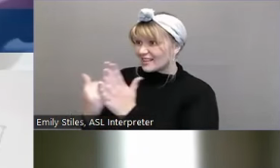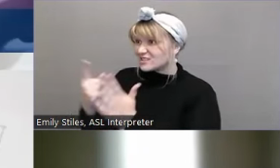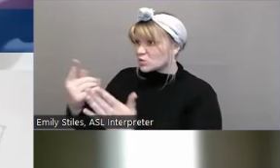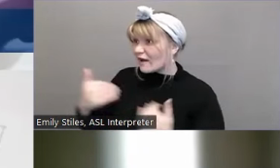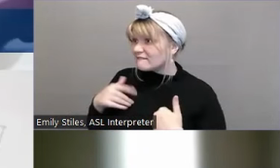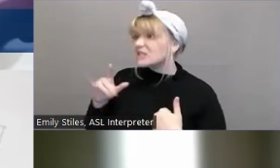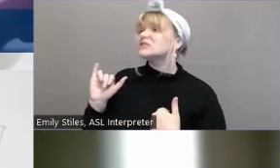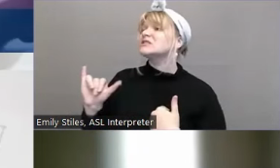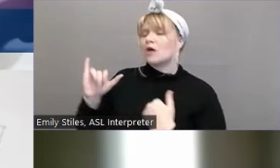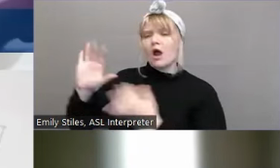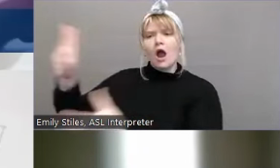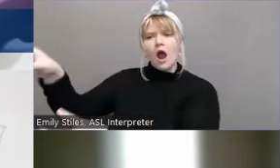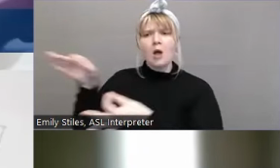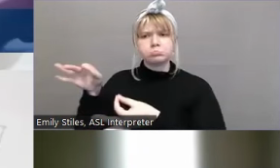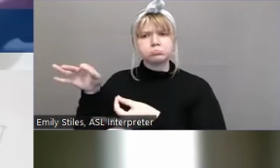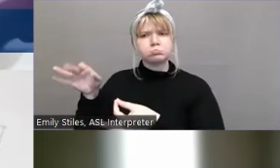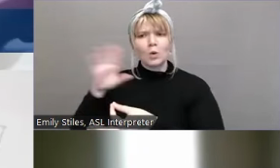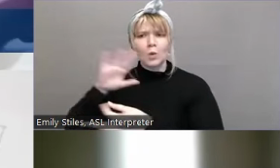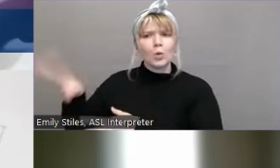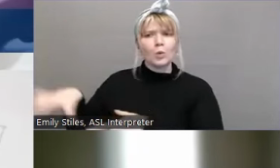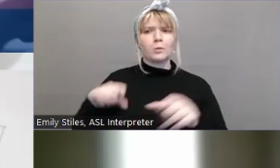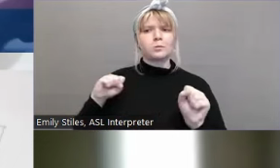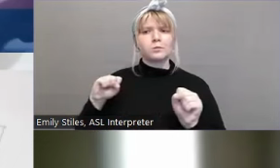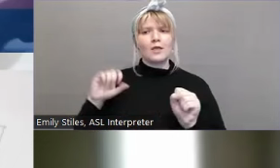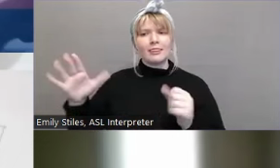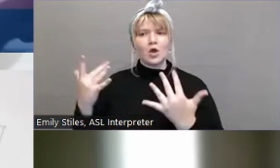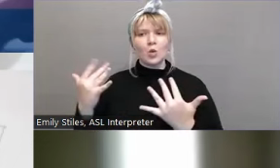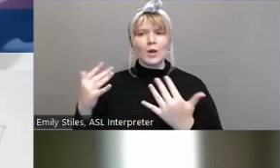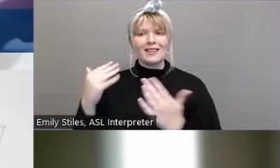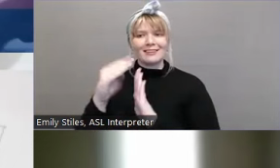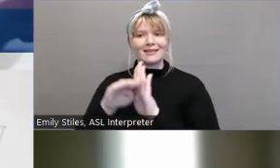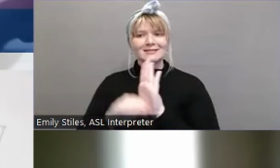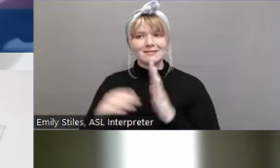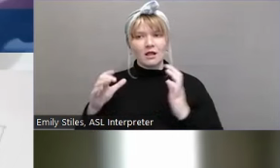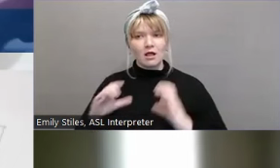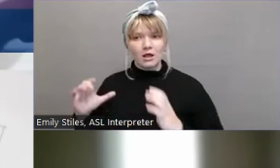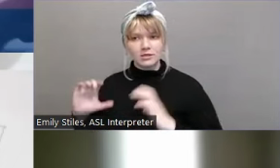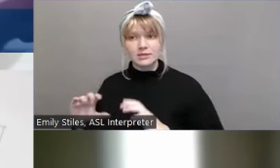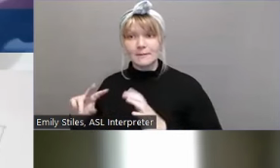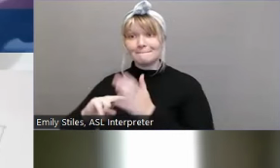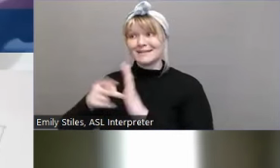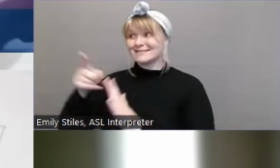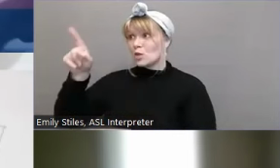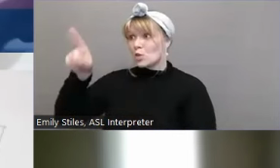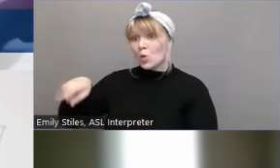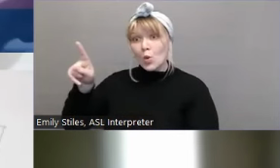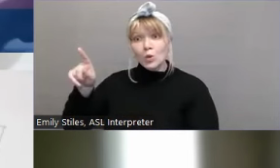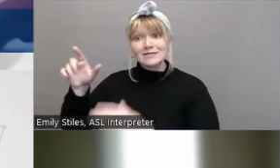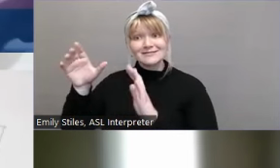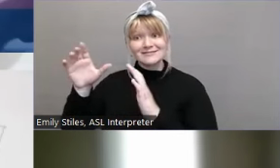This coordination ensures that clients aren’t having to apply to multiple programs to access housing and services.